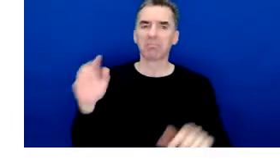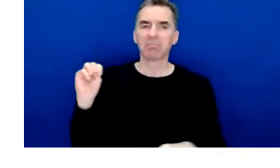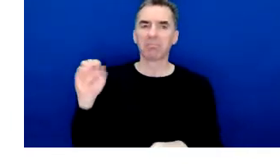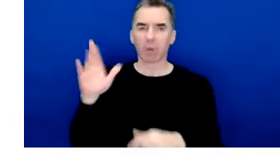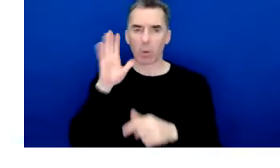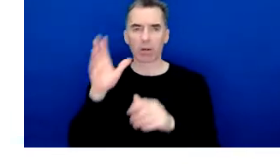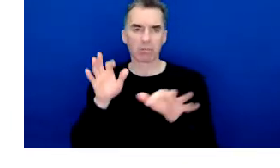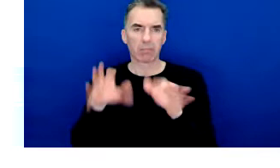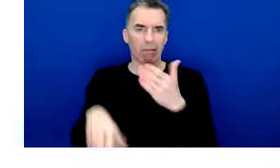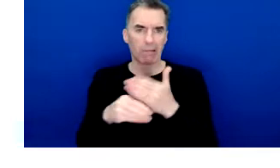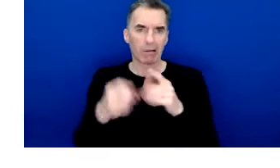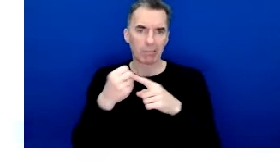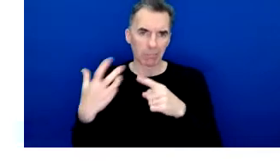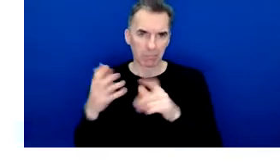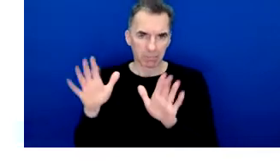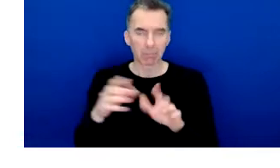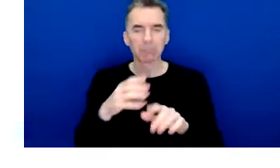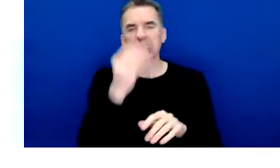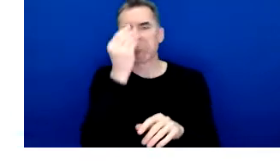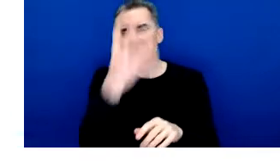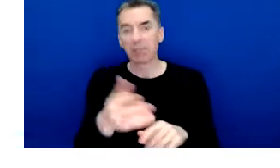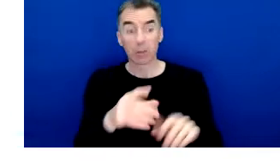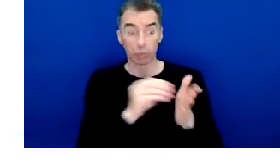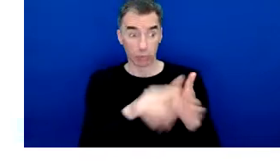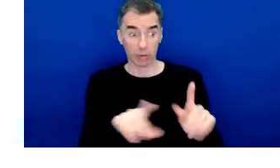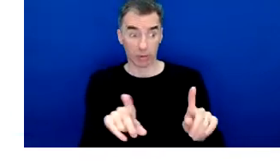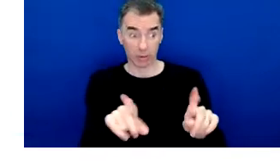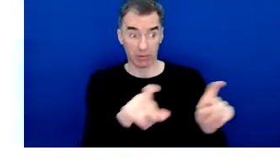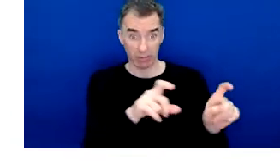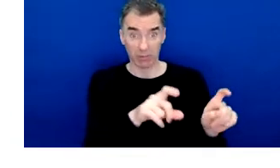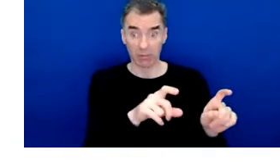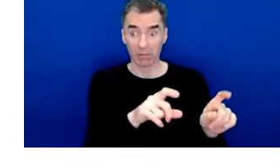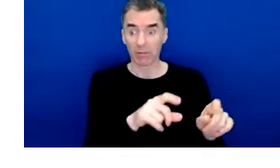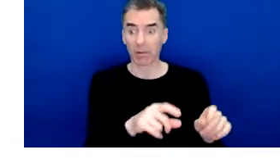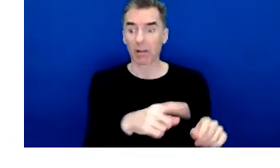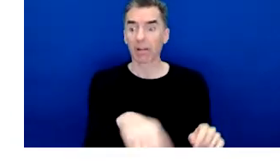but when students were surveyed, first of all, they said that they wanted to feel directed, that